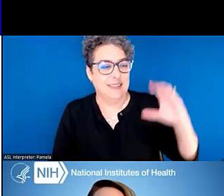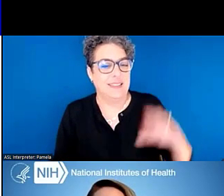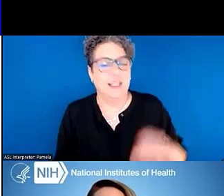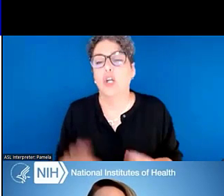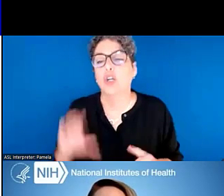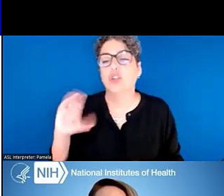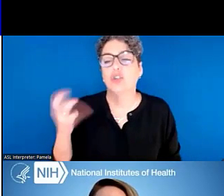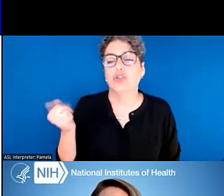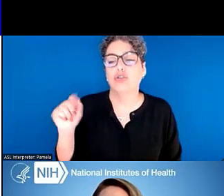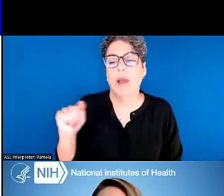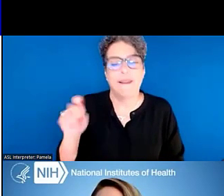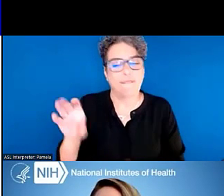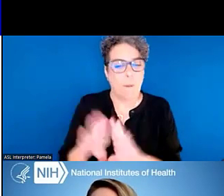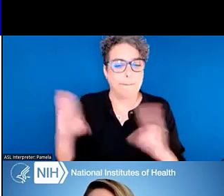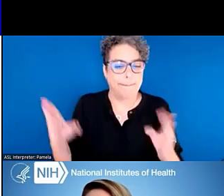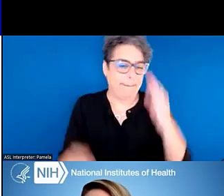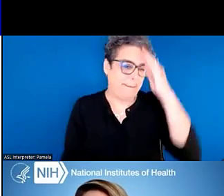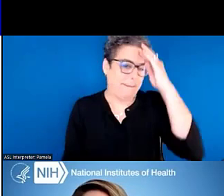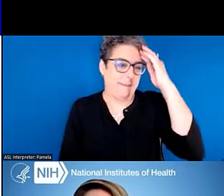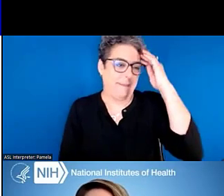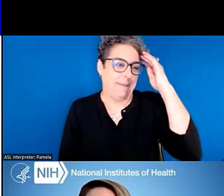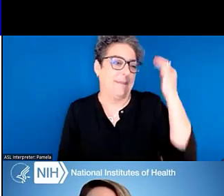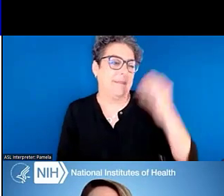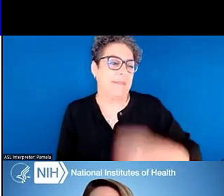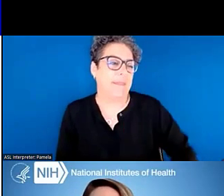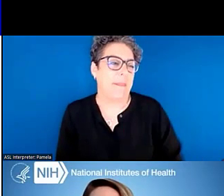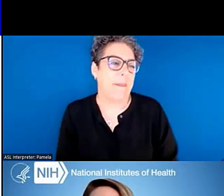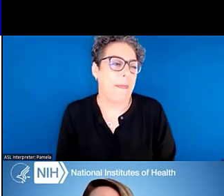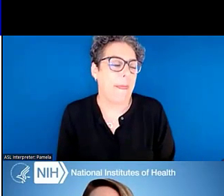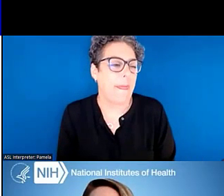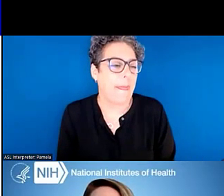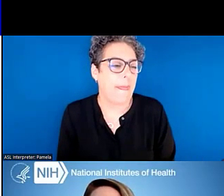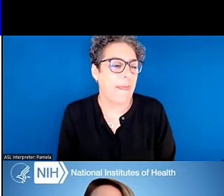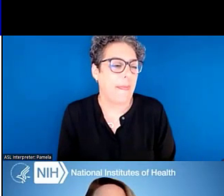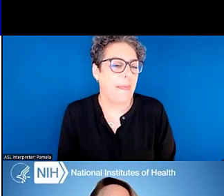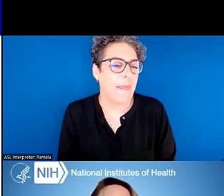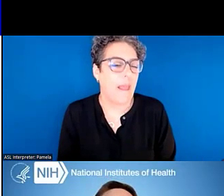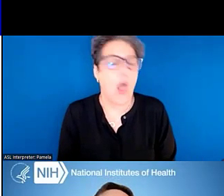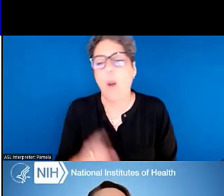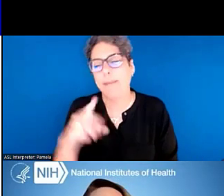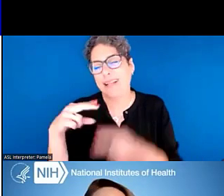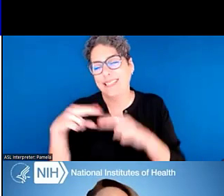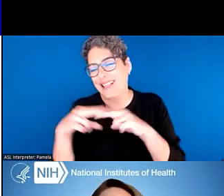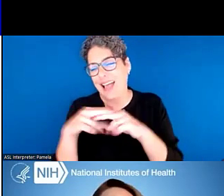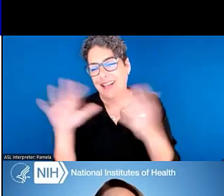if you open up your chat window. Dr. Ranjini Ambalavanar: I know. I know. But slide .. Elyse Sullivan: Oh, I'm sorry.